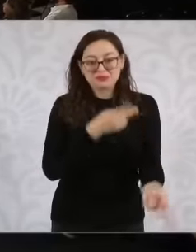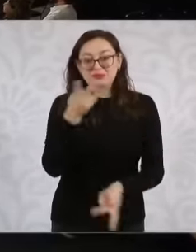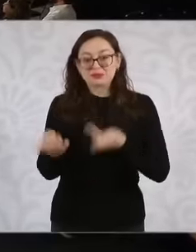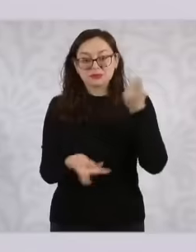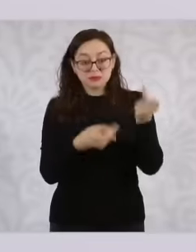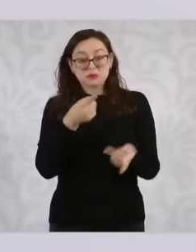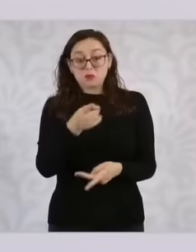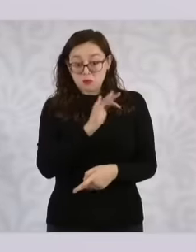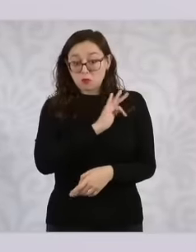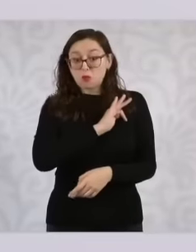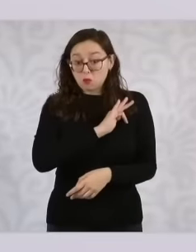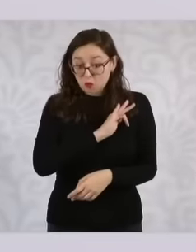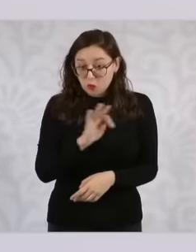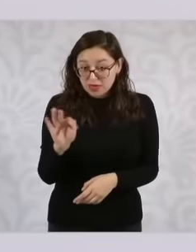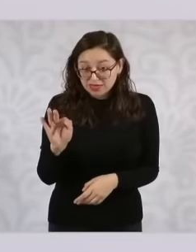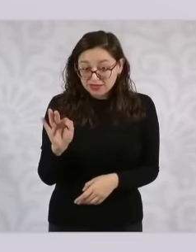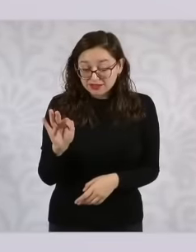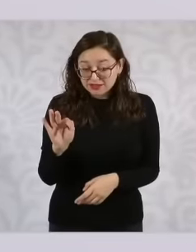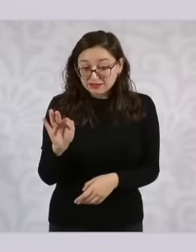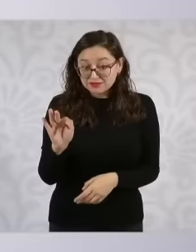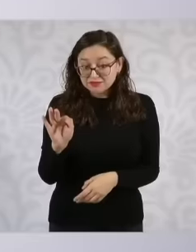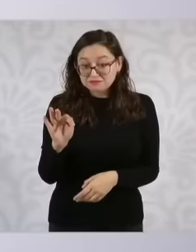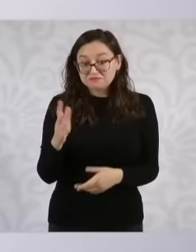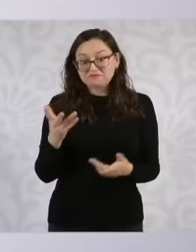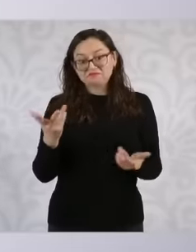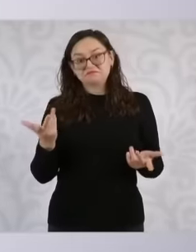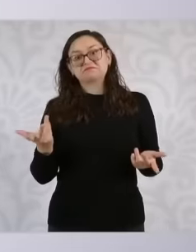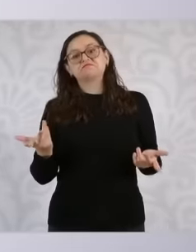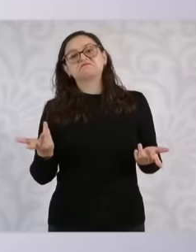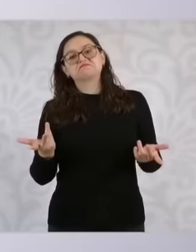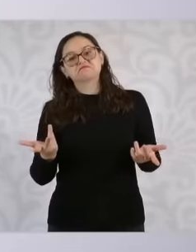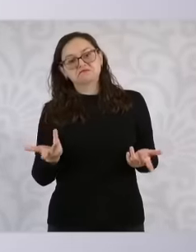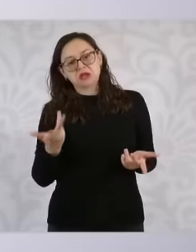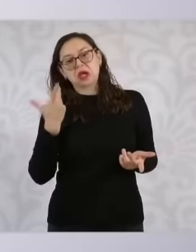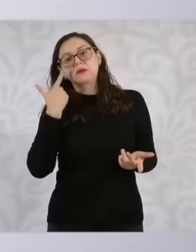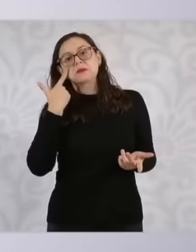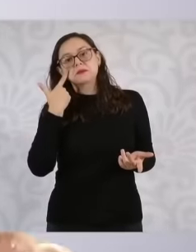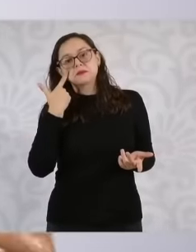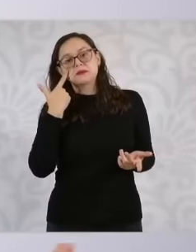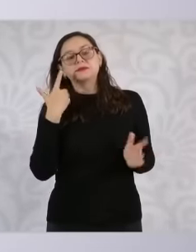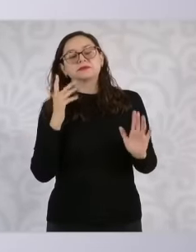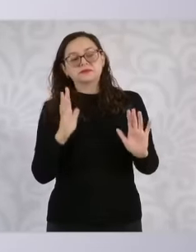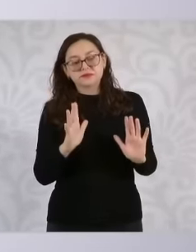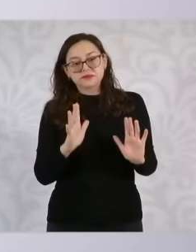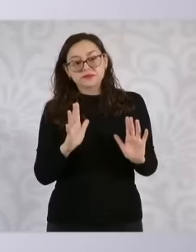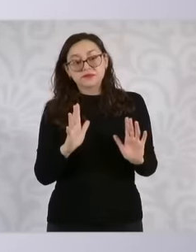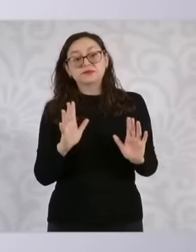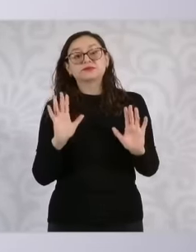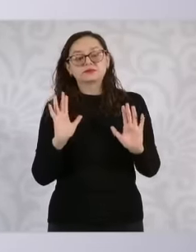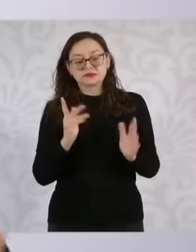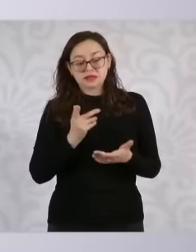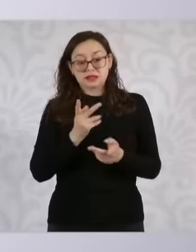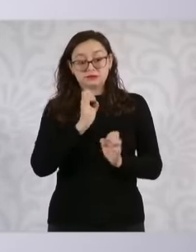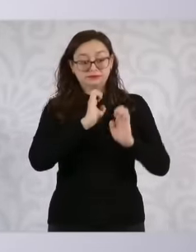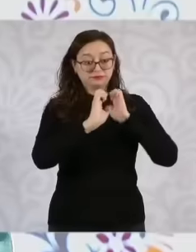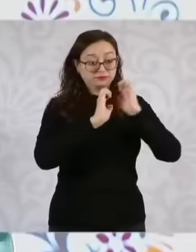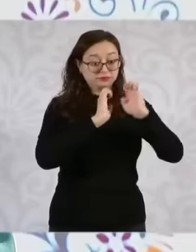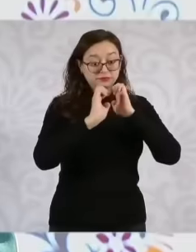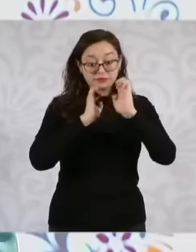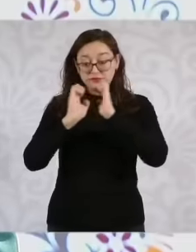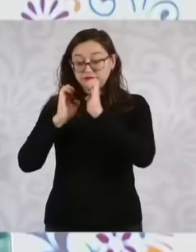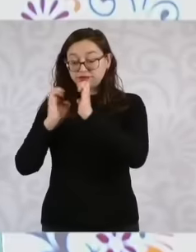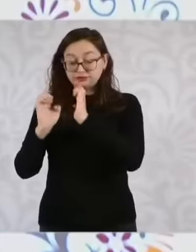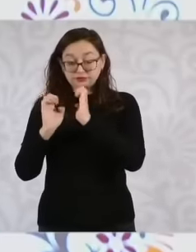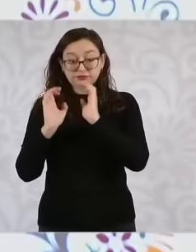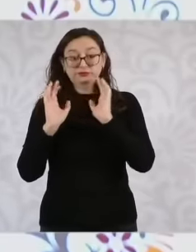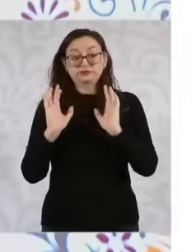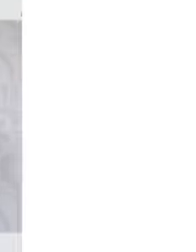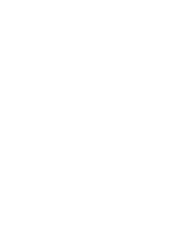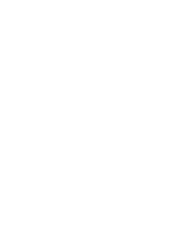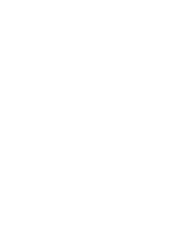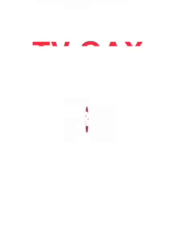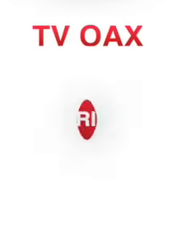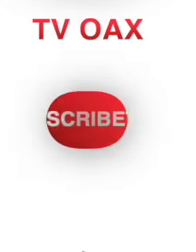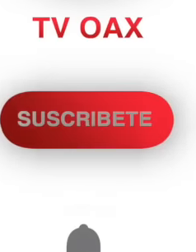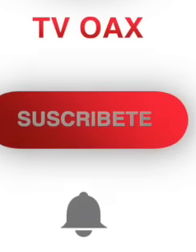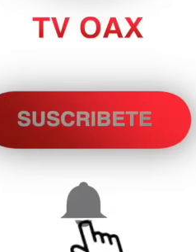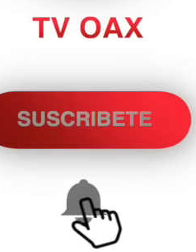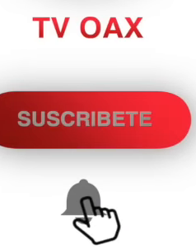the capabilities for these positions and after that for each, for example, the Executive, the president